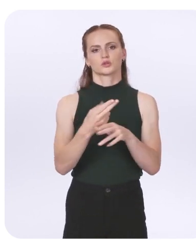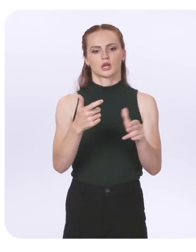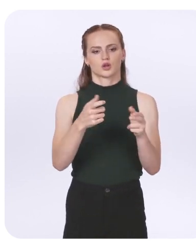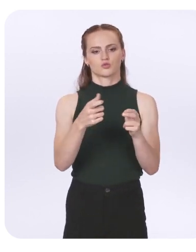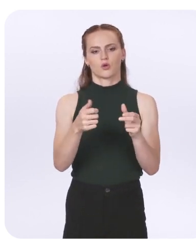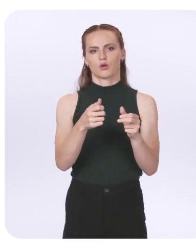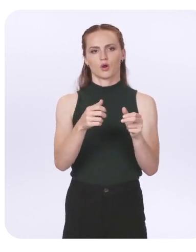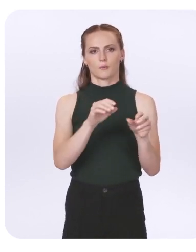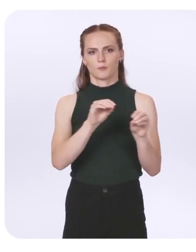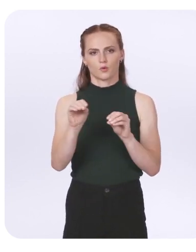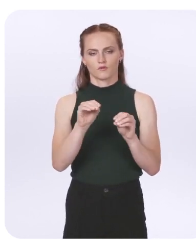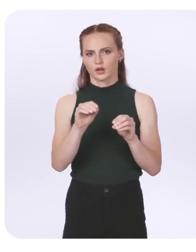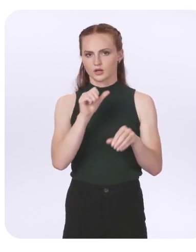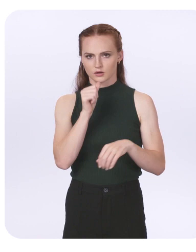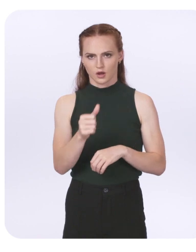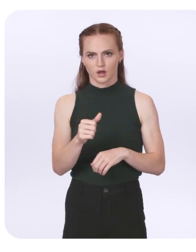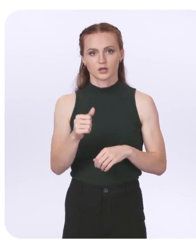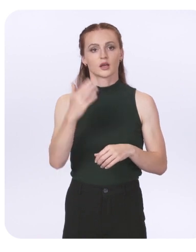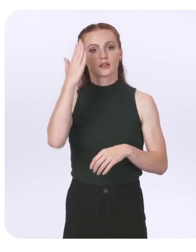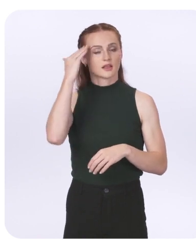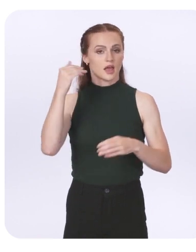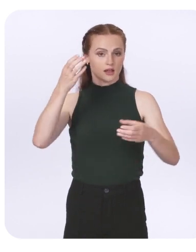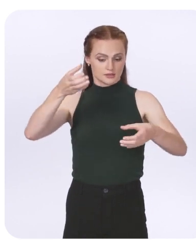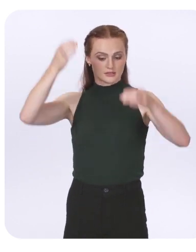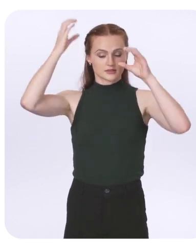The movement of their headsets is treated as local movements